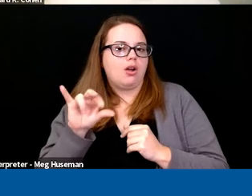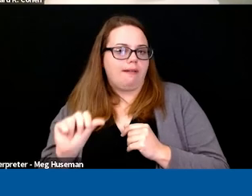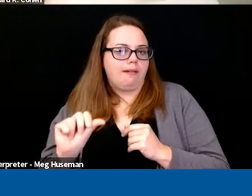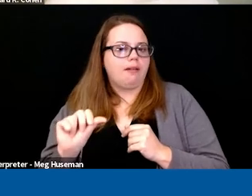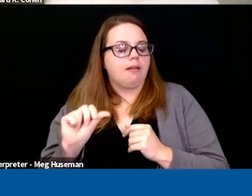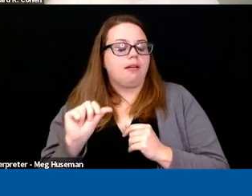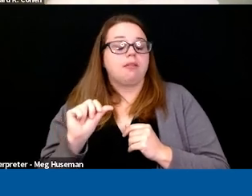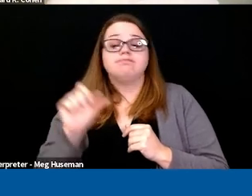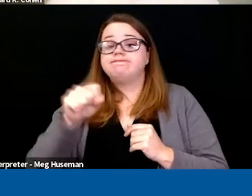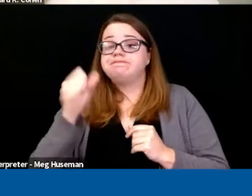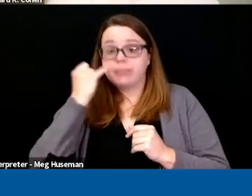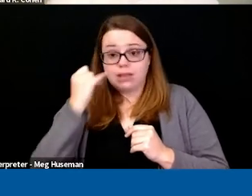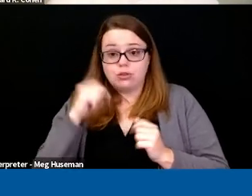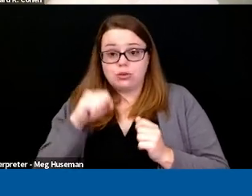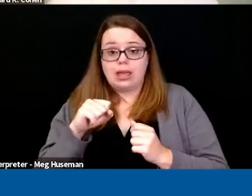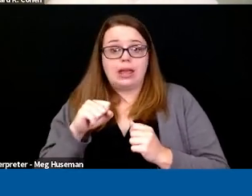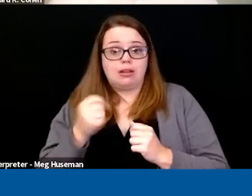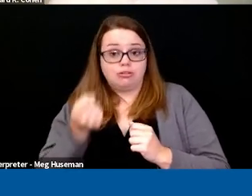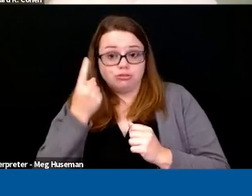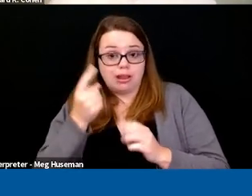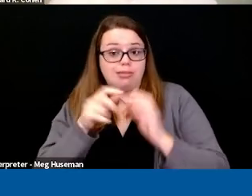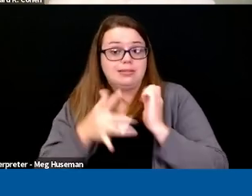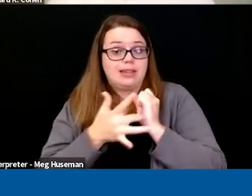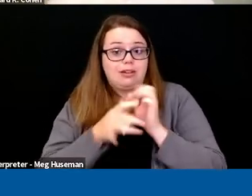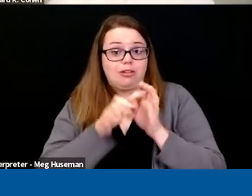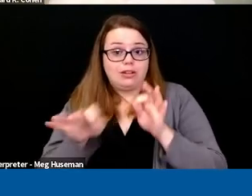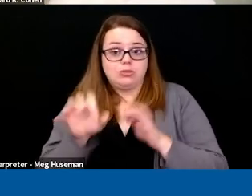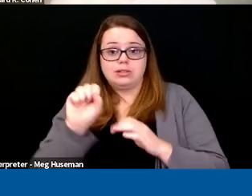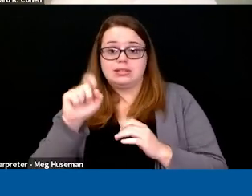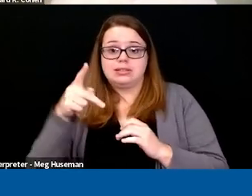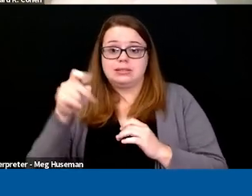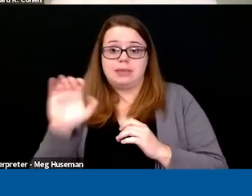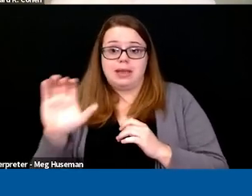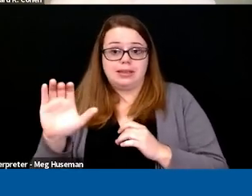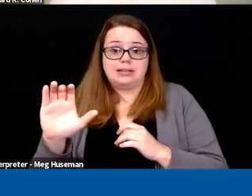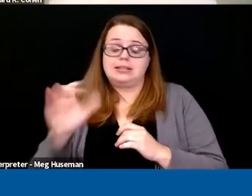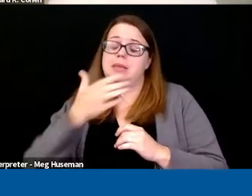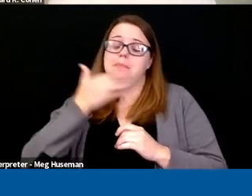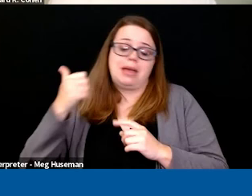Yeah, if you could stand the technical language, like I said, the Spec is the best place and the first place you should go to.